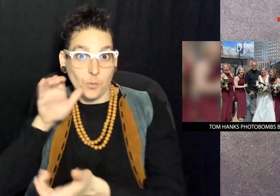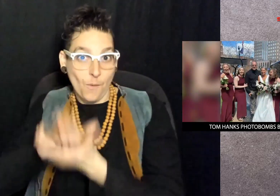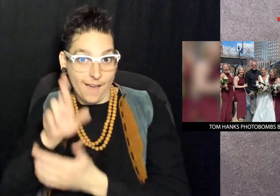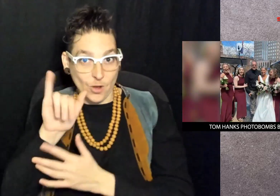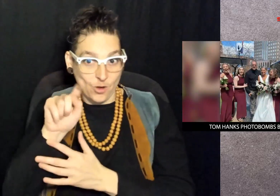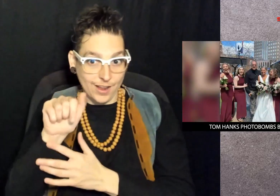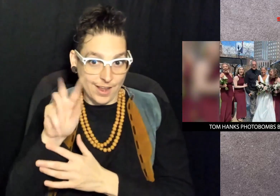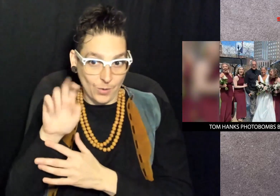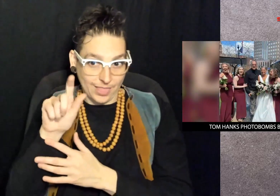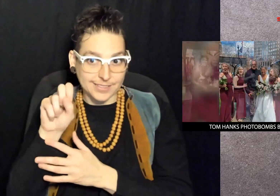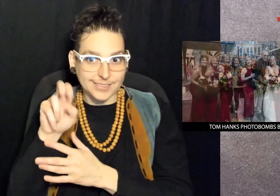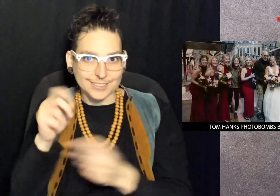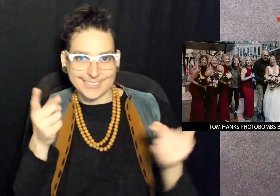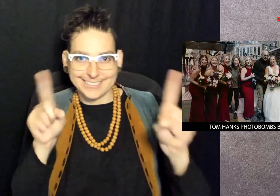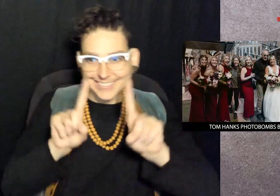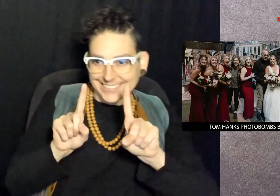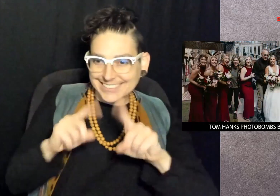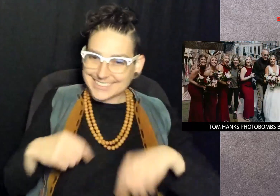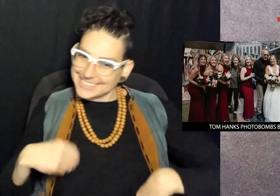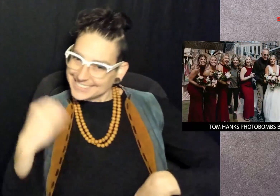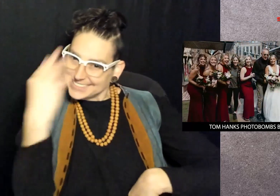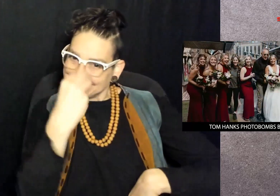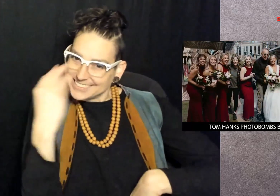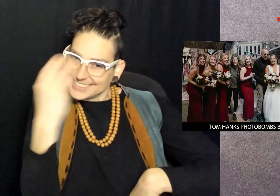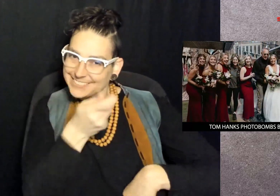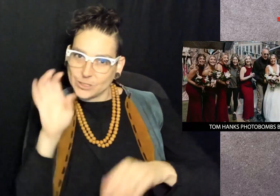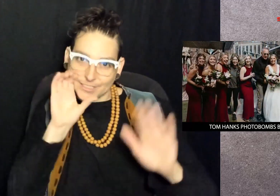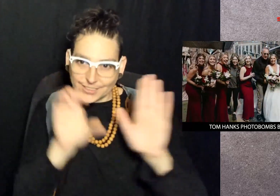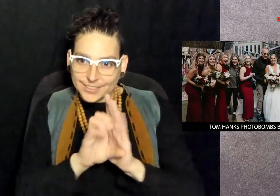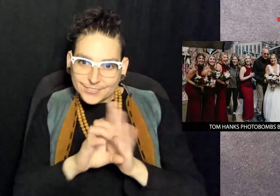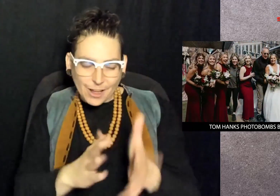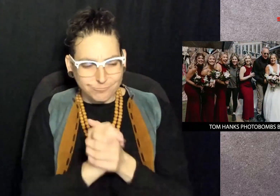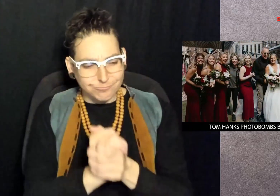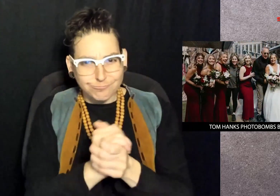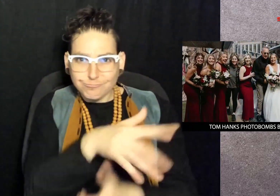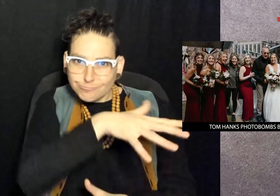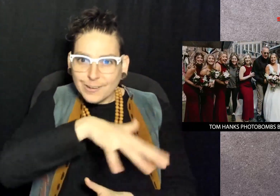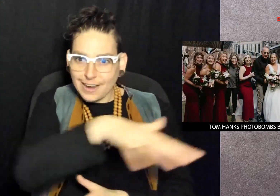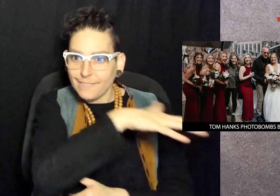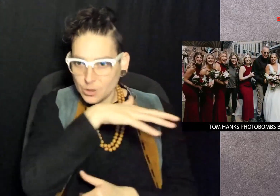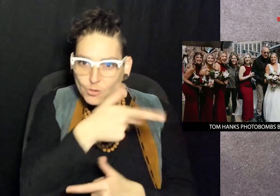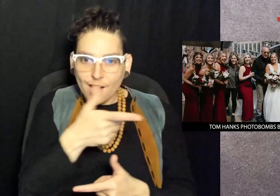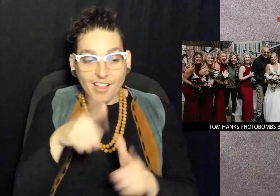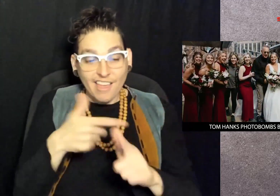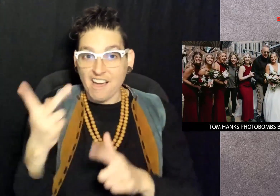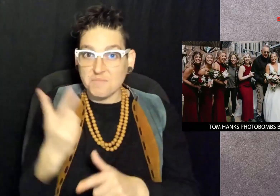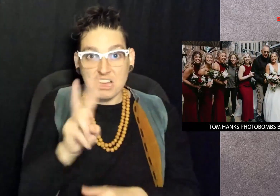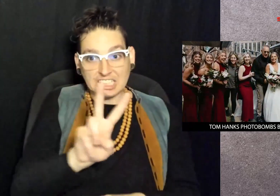her he and his wife Rita Wilson posed for a few shots congratulated everyone and then